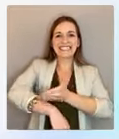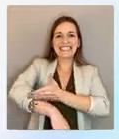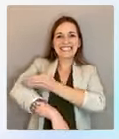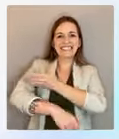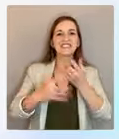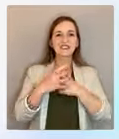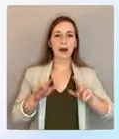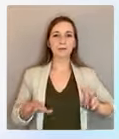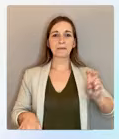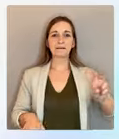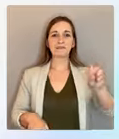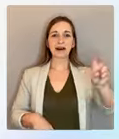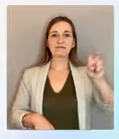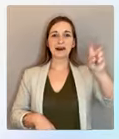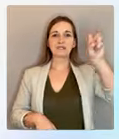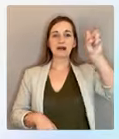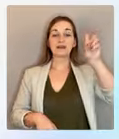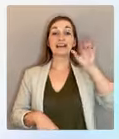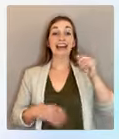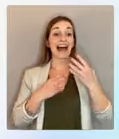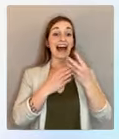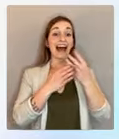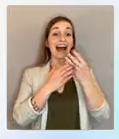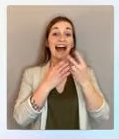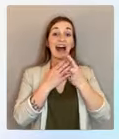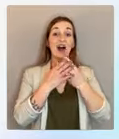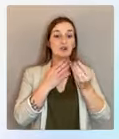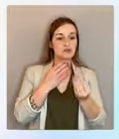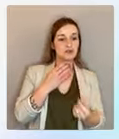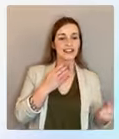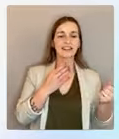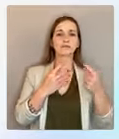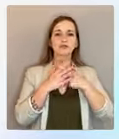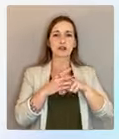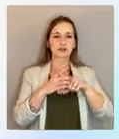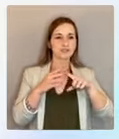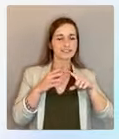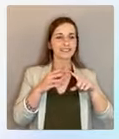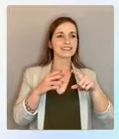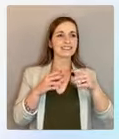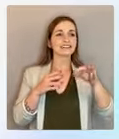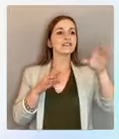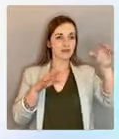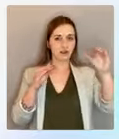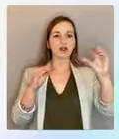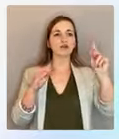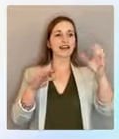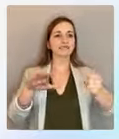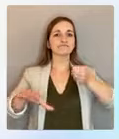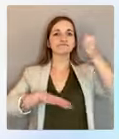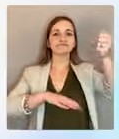and you start climbing through the ranks. And so the matchmaker becomes aware that you're winning more games, you're getting better at the game,